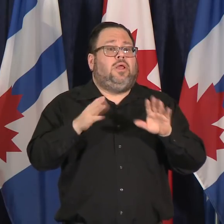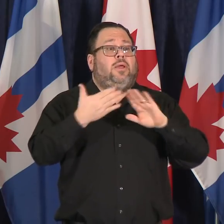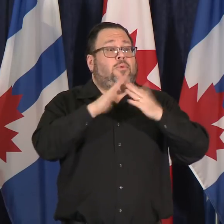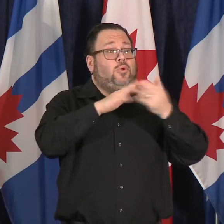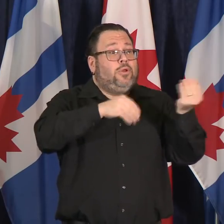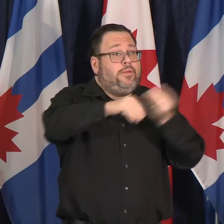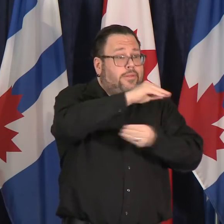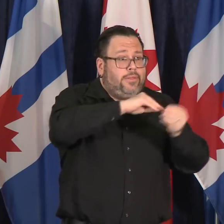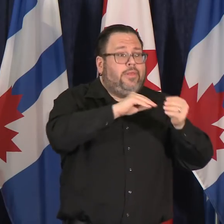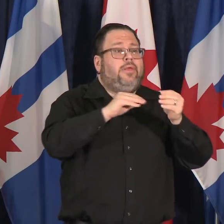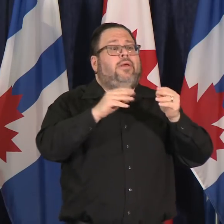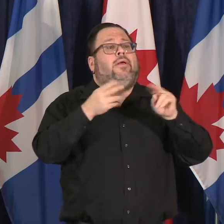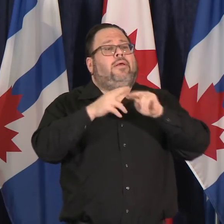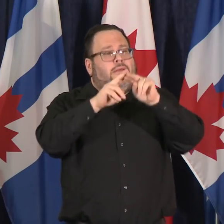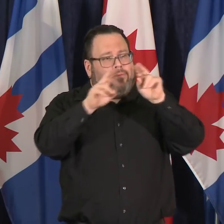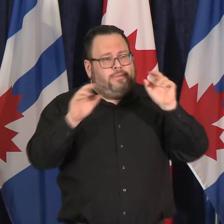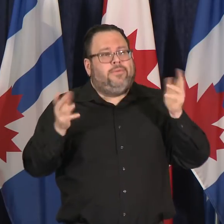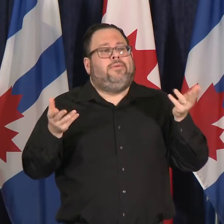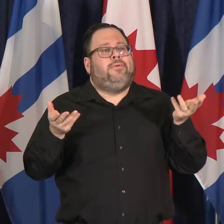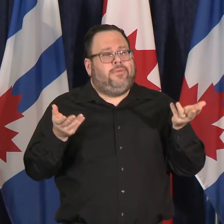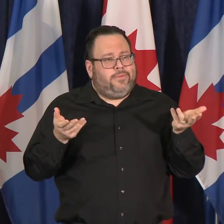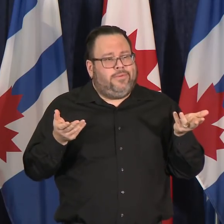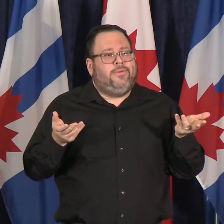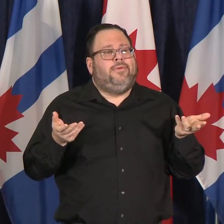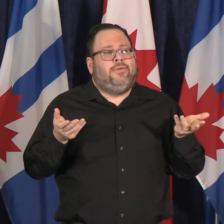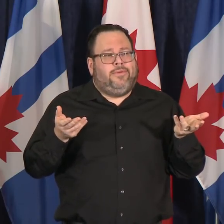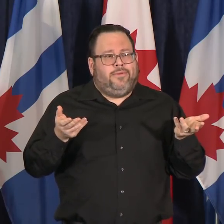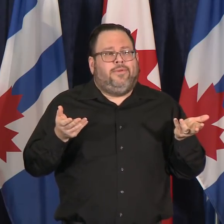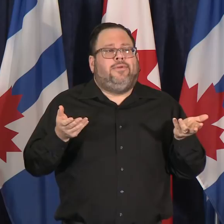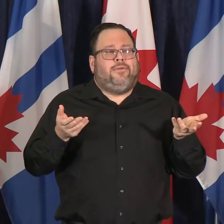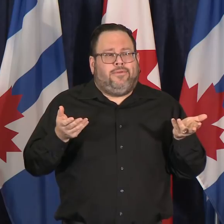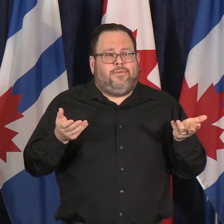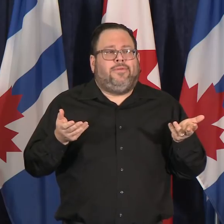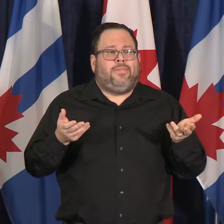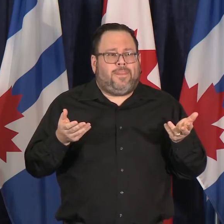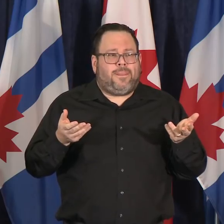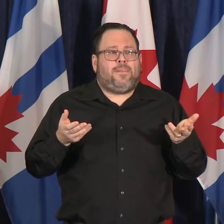salient information to provide because once you have